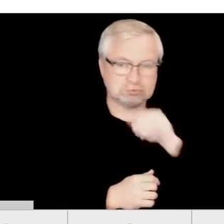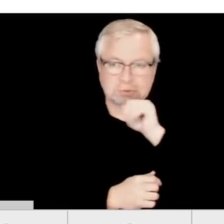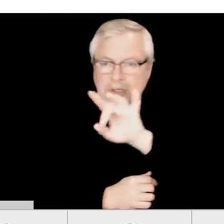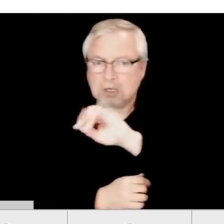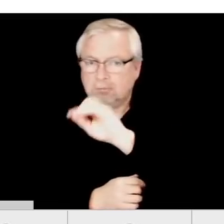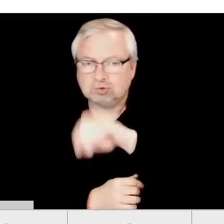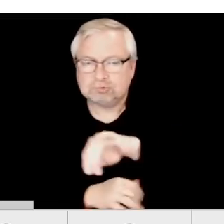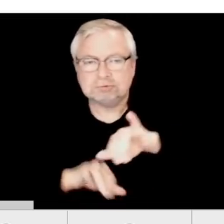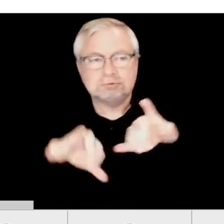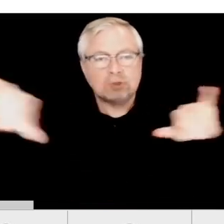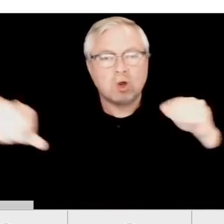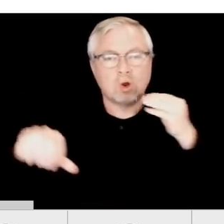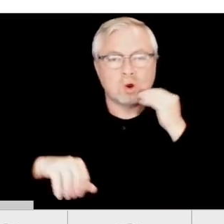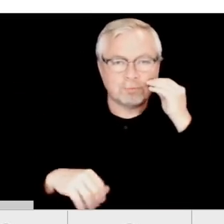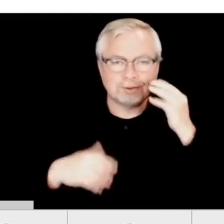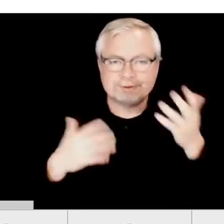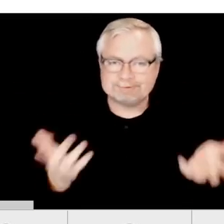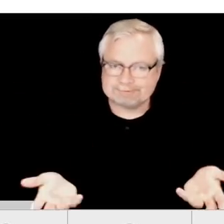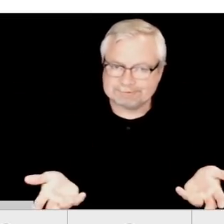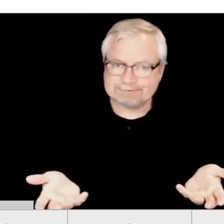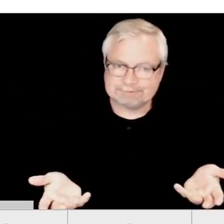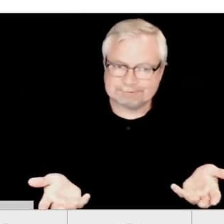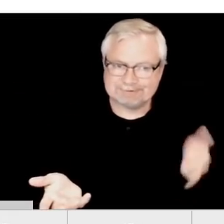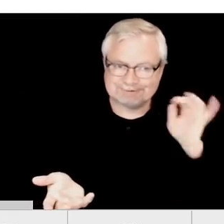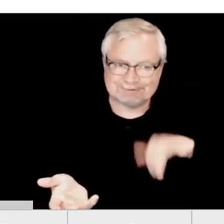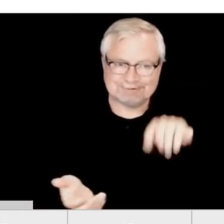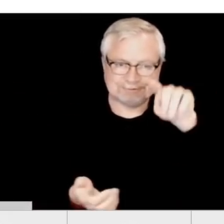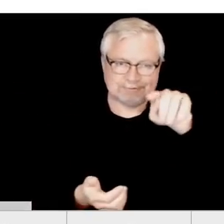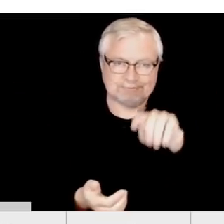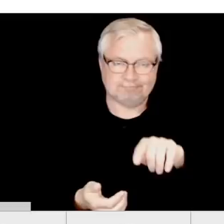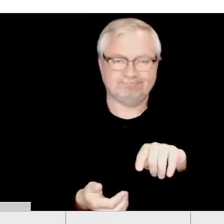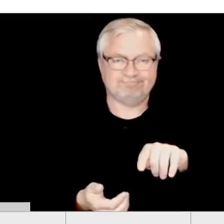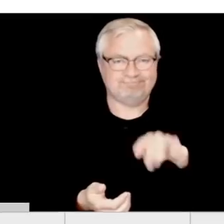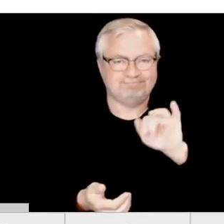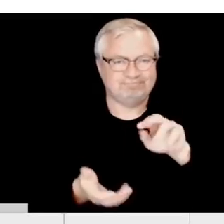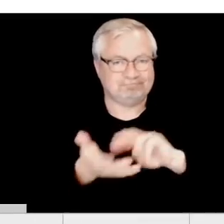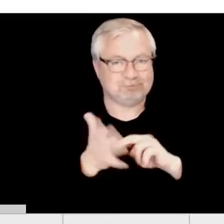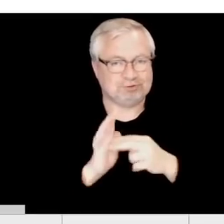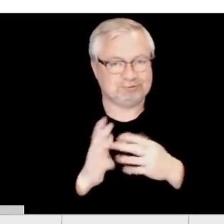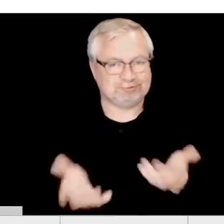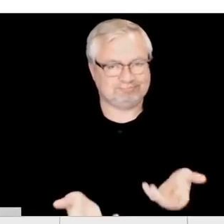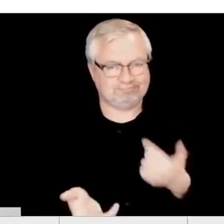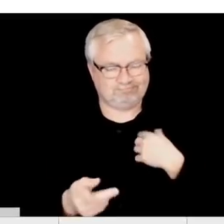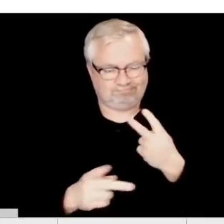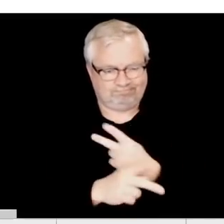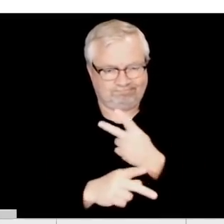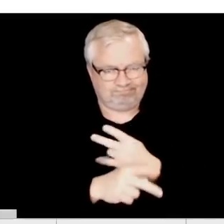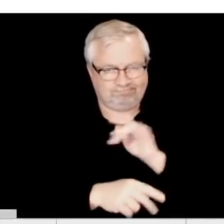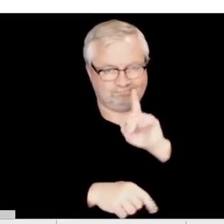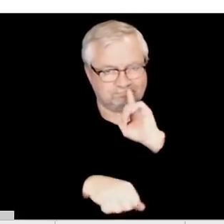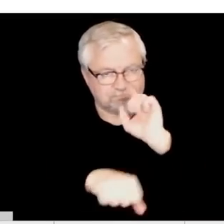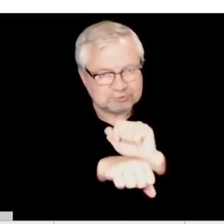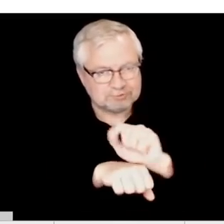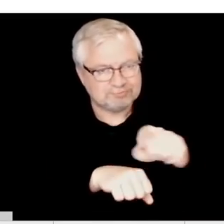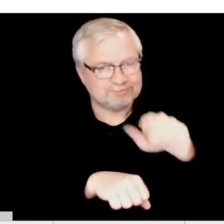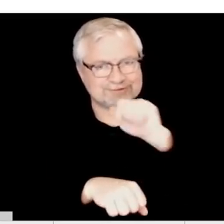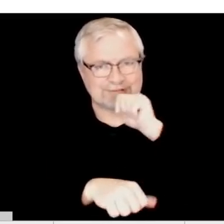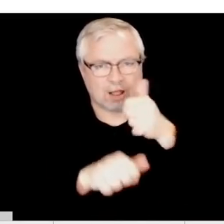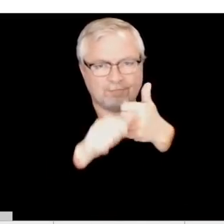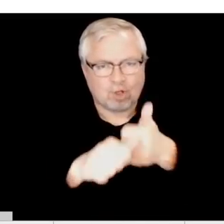And we're taking those mitigation effects into the scenario from Wuhan